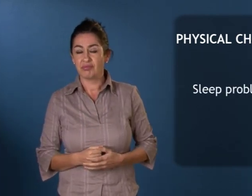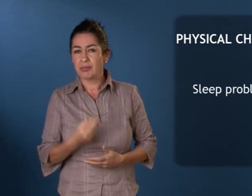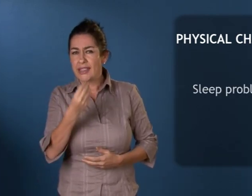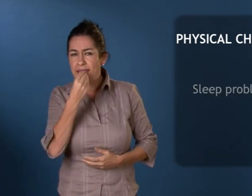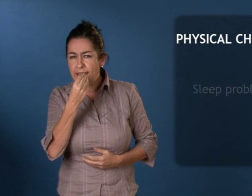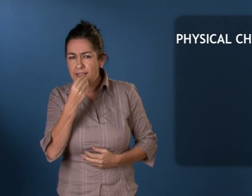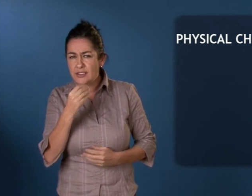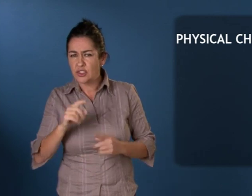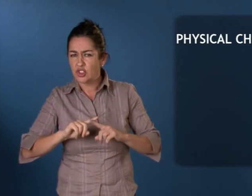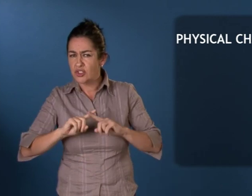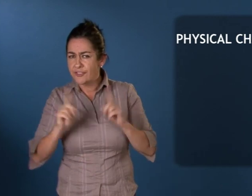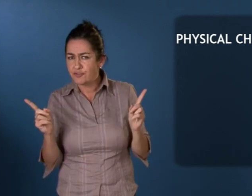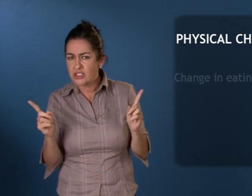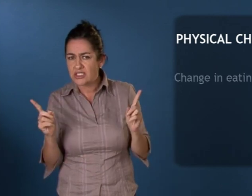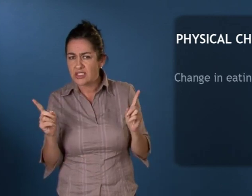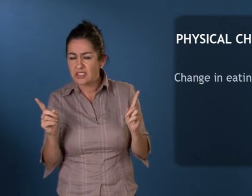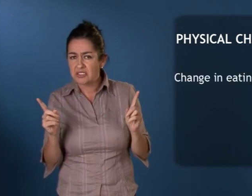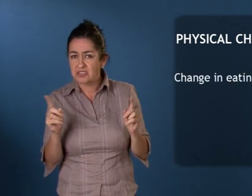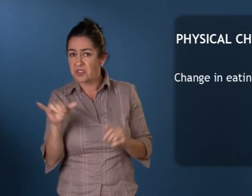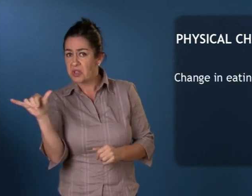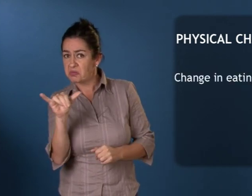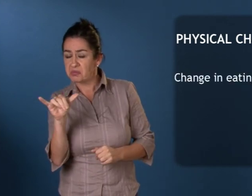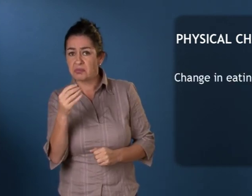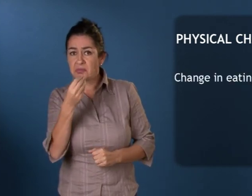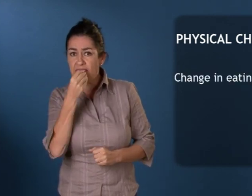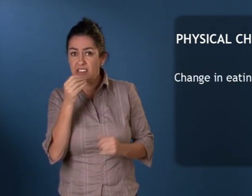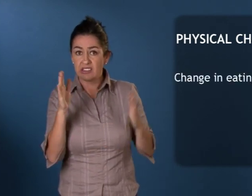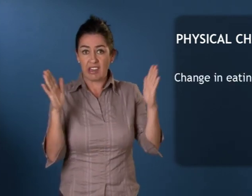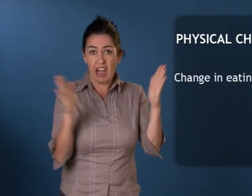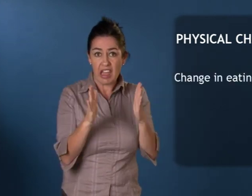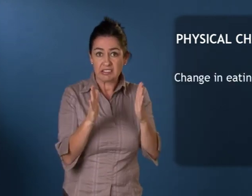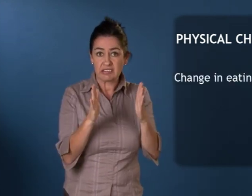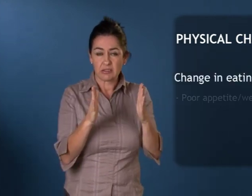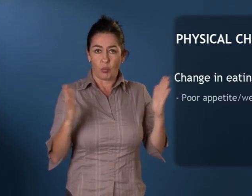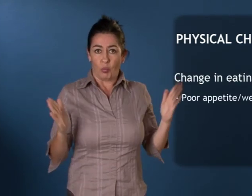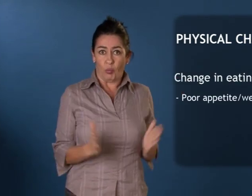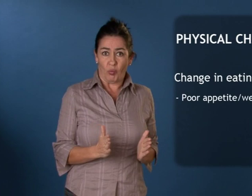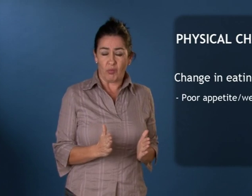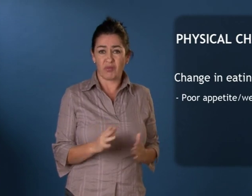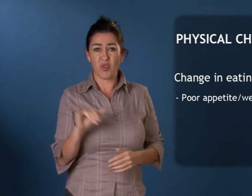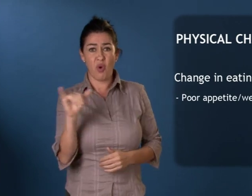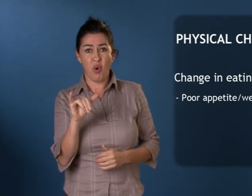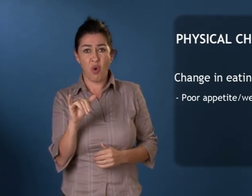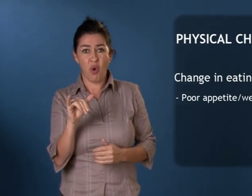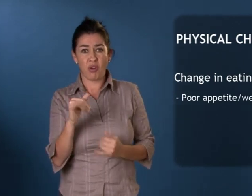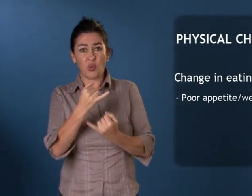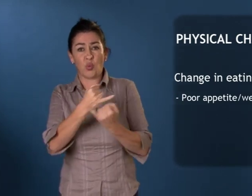problems. Or there could be changes in your eating habits. You may have a poor appetite